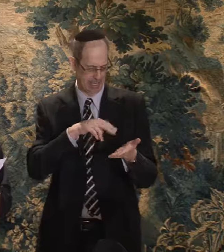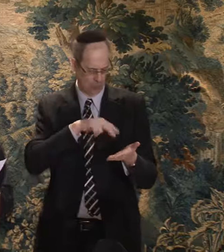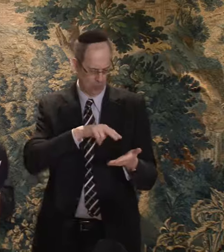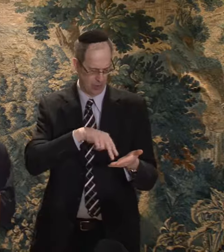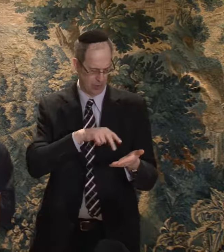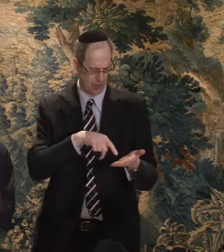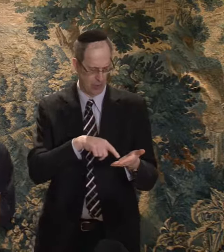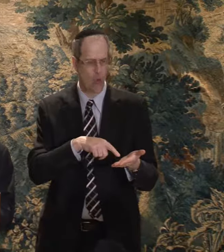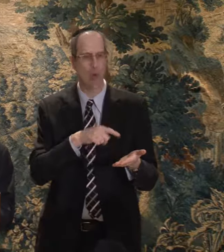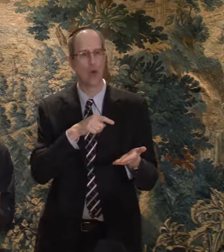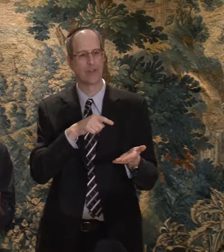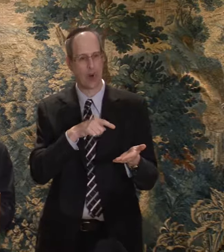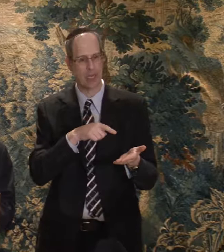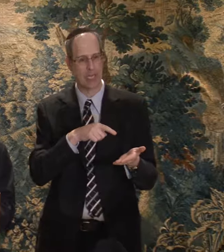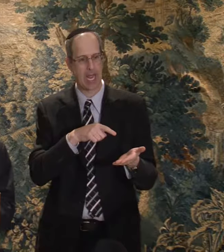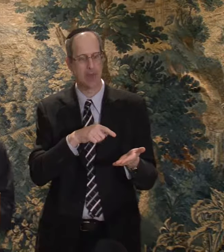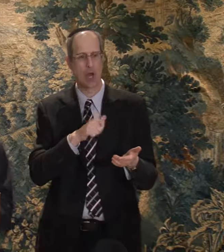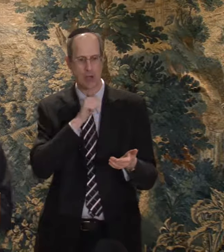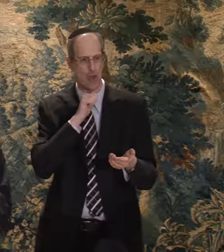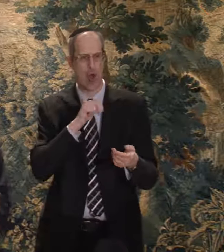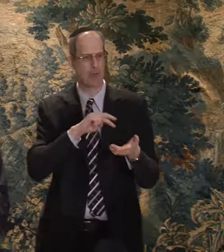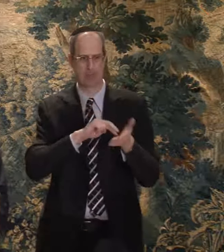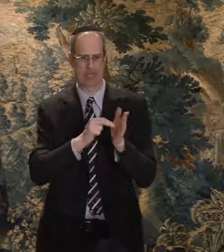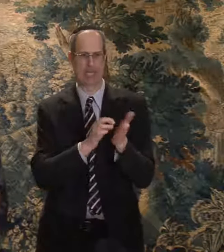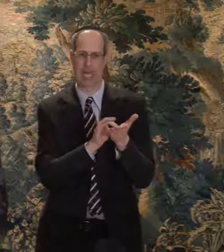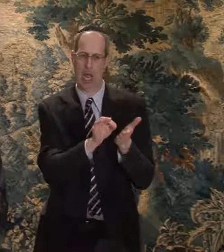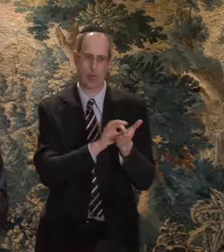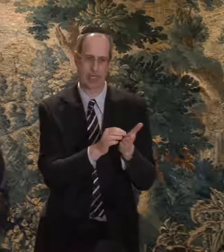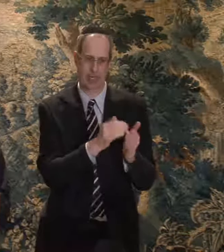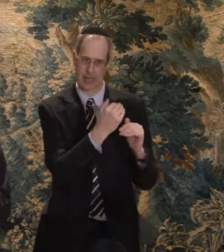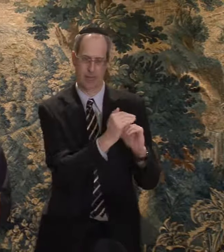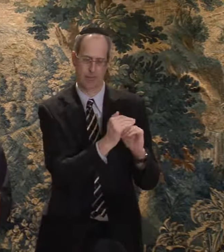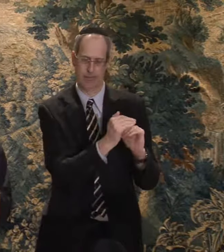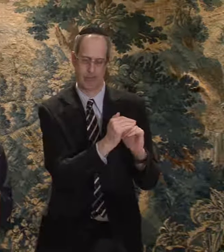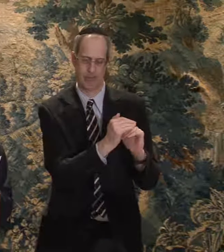says who so fired them doesn't only mean counting but he says it comes from the